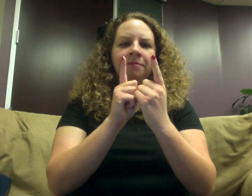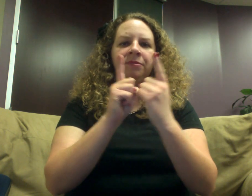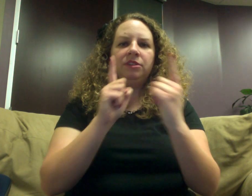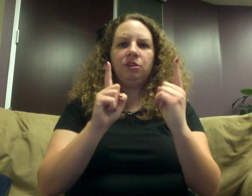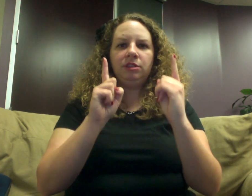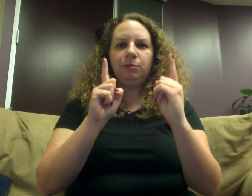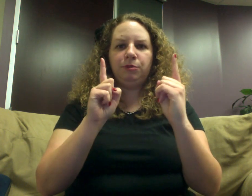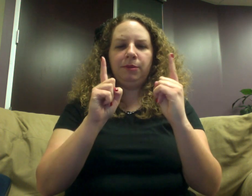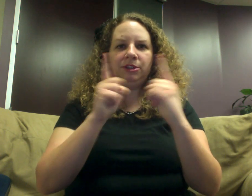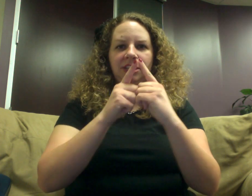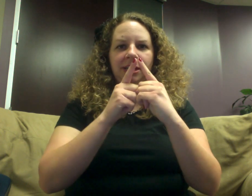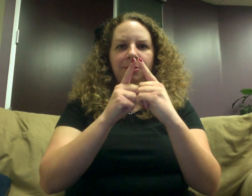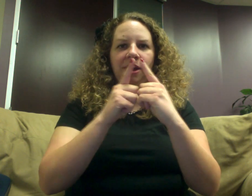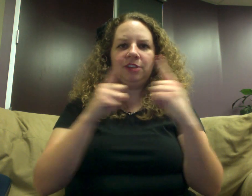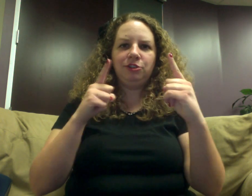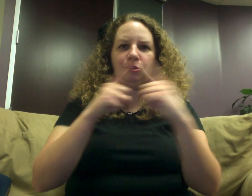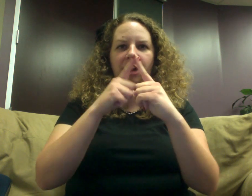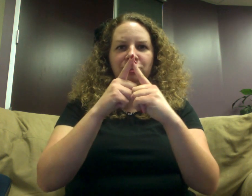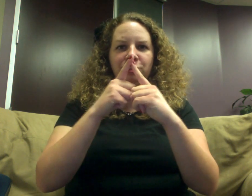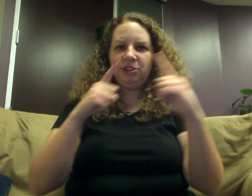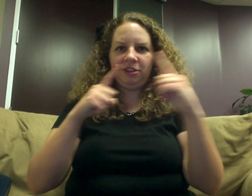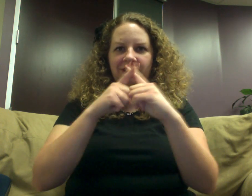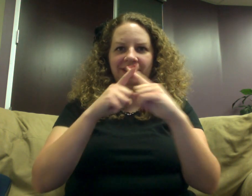Okay, so notice both people are standing up, their heads don't crash into each other or